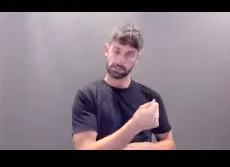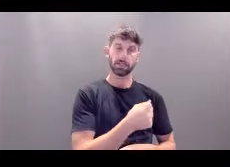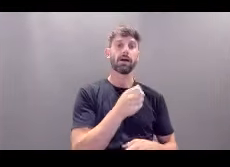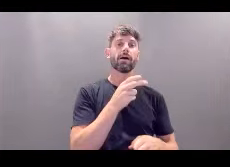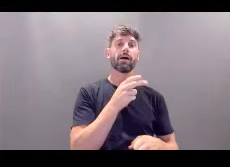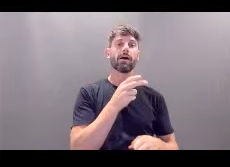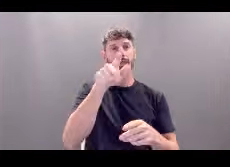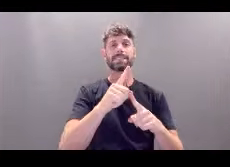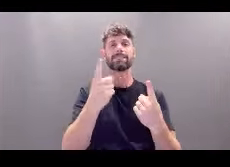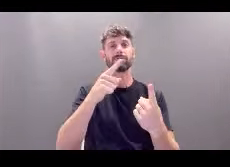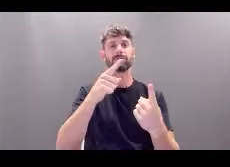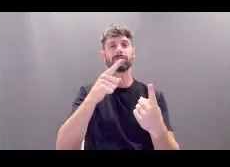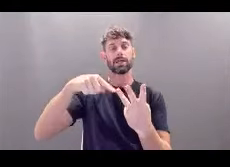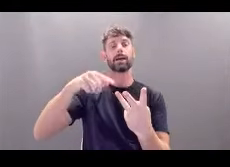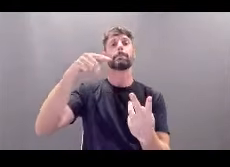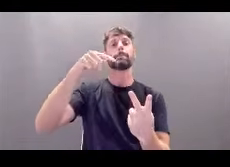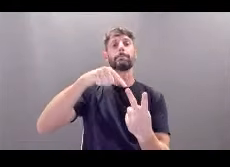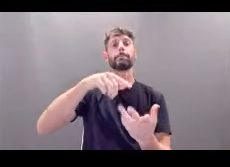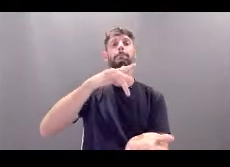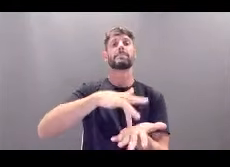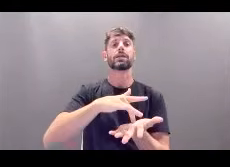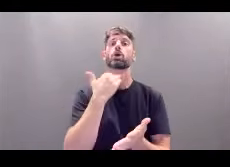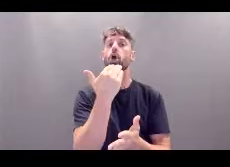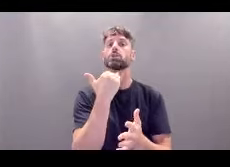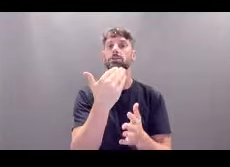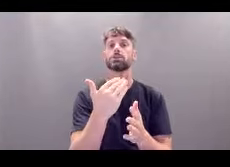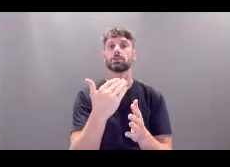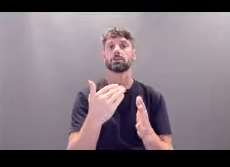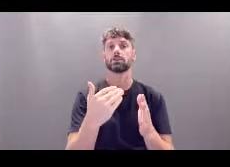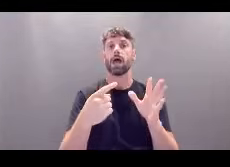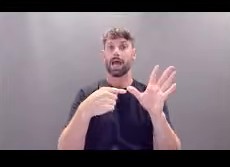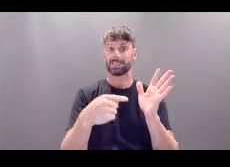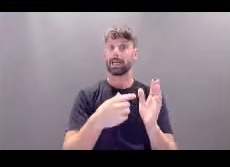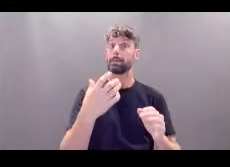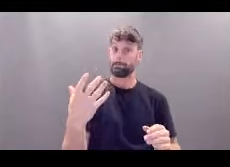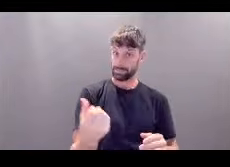AT and reports for high cost AT.